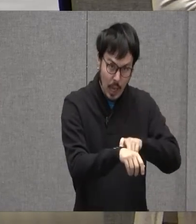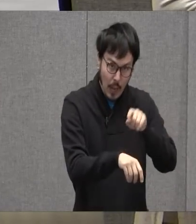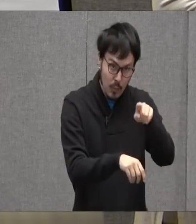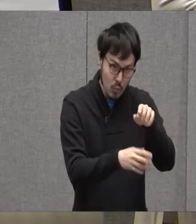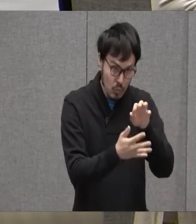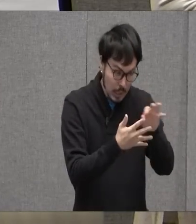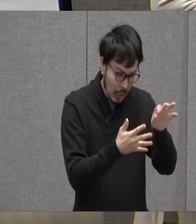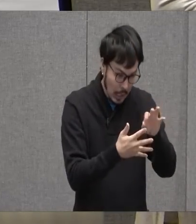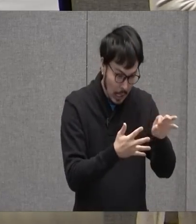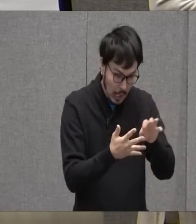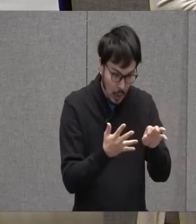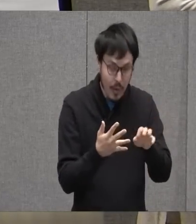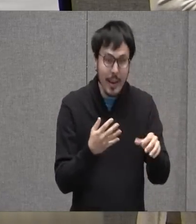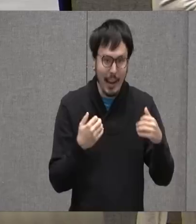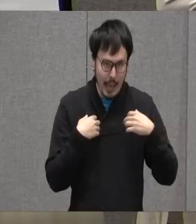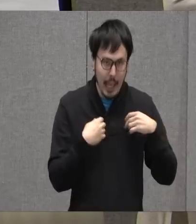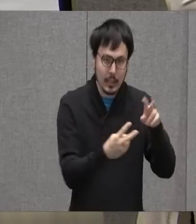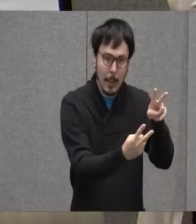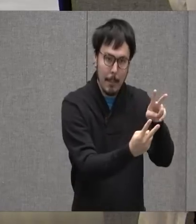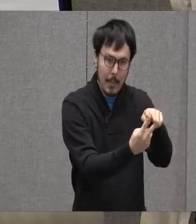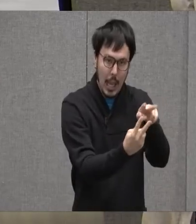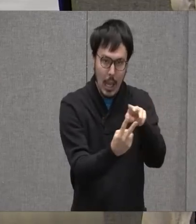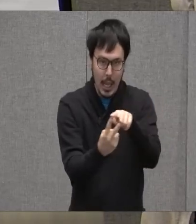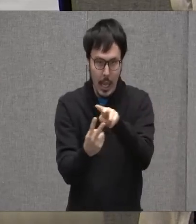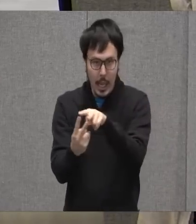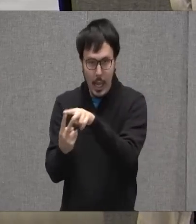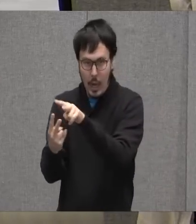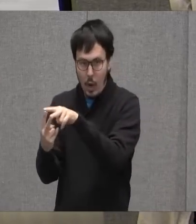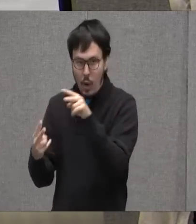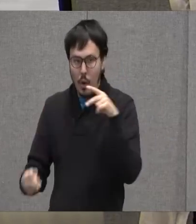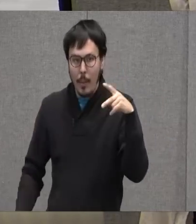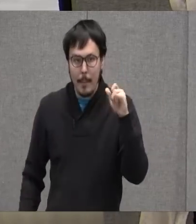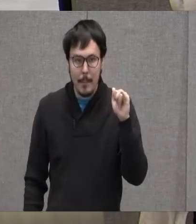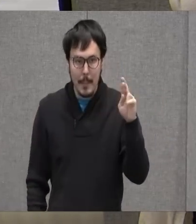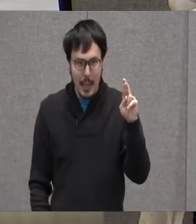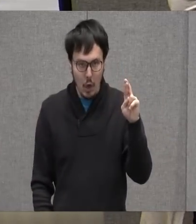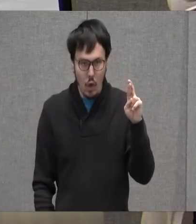So let's draw it in pairs and see if it has even or odd.